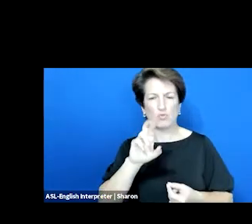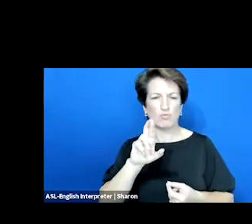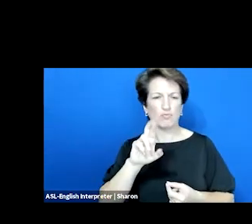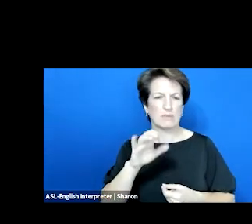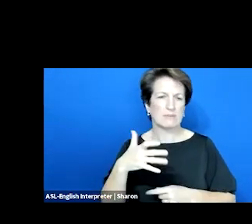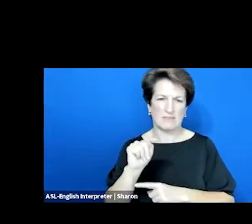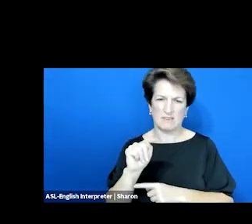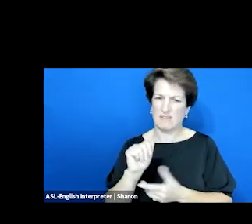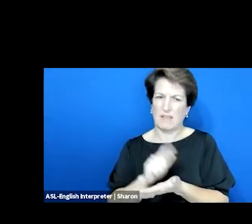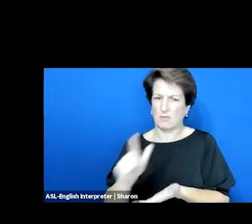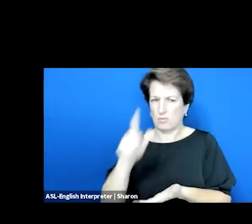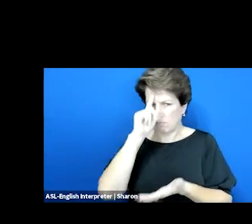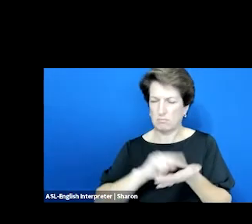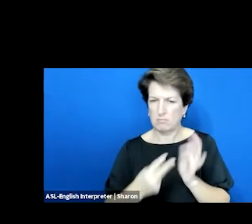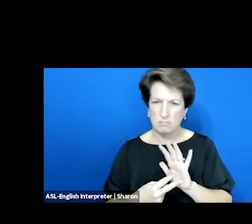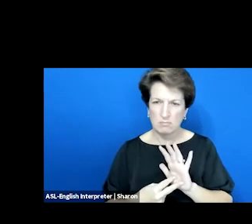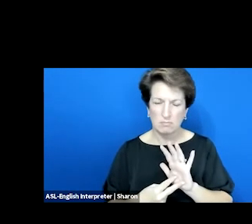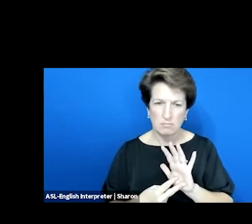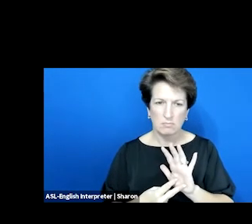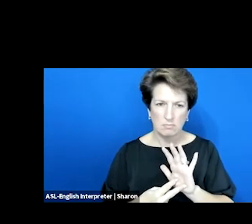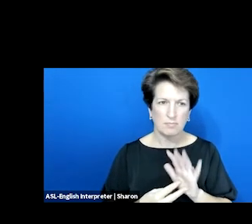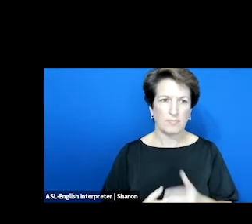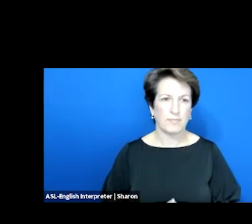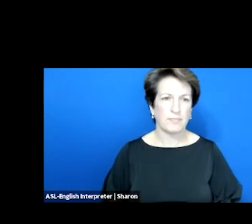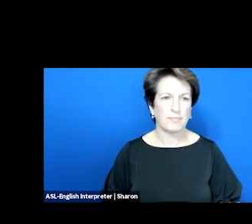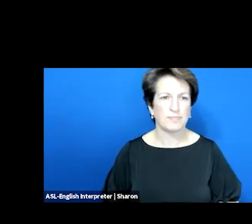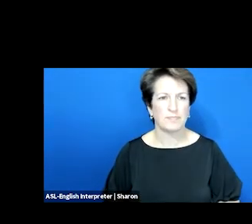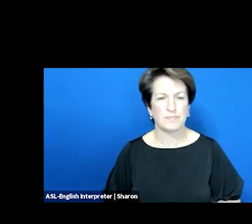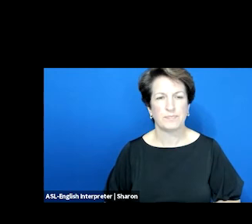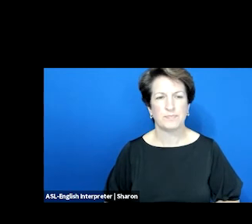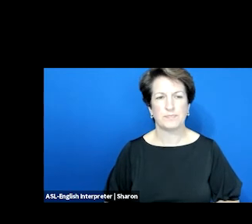Or